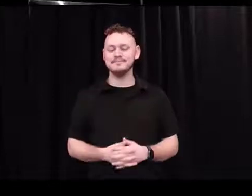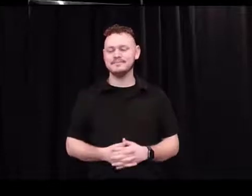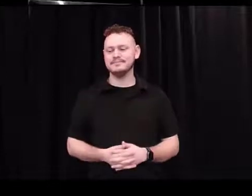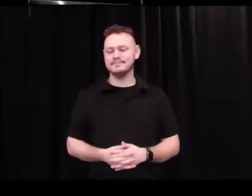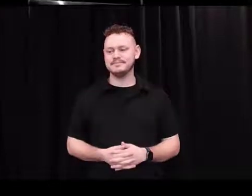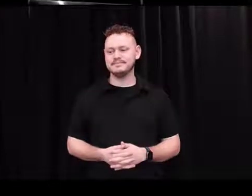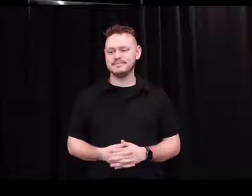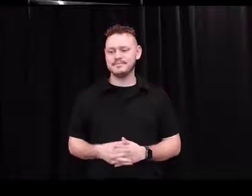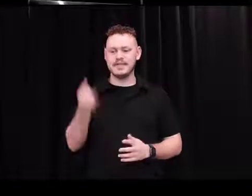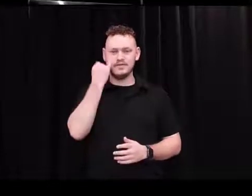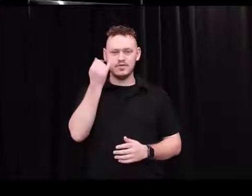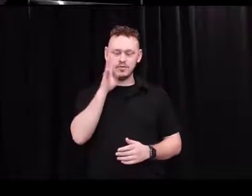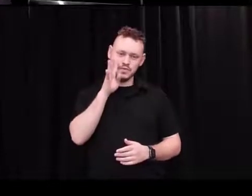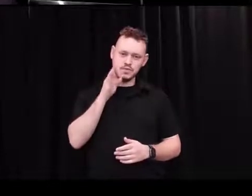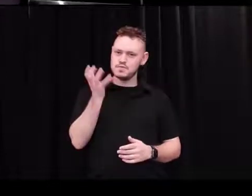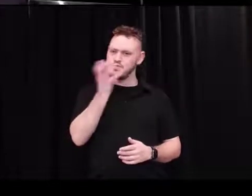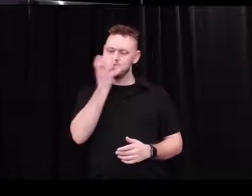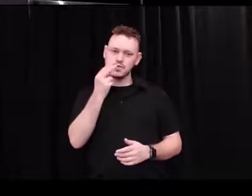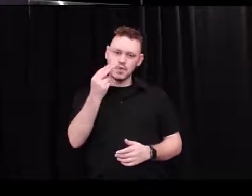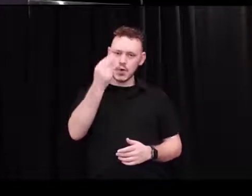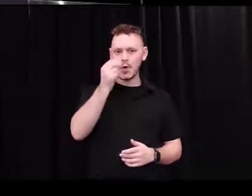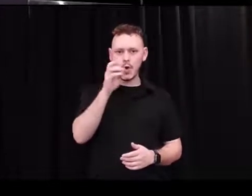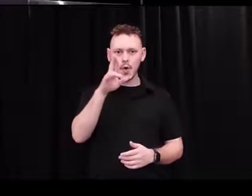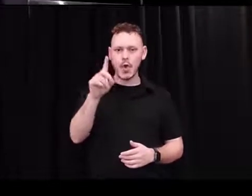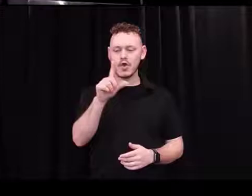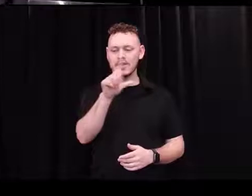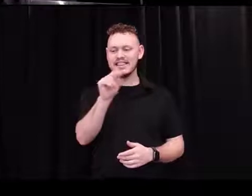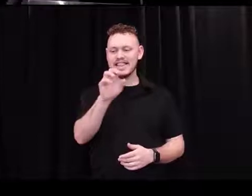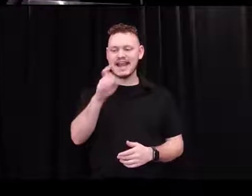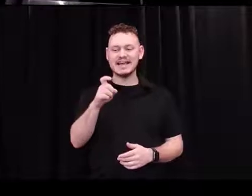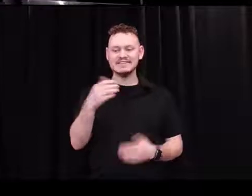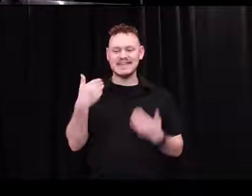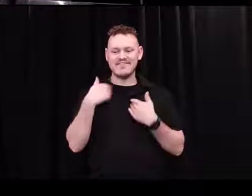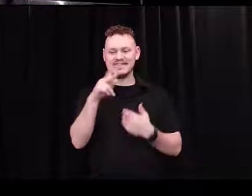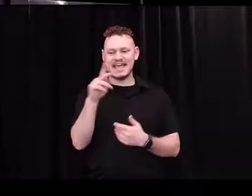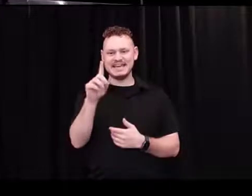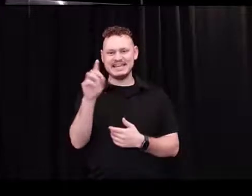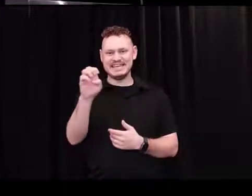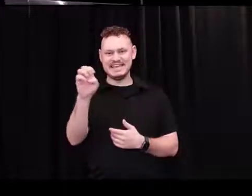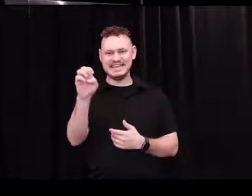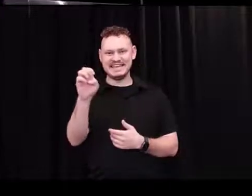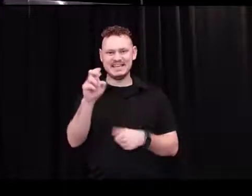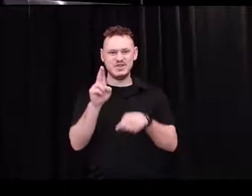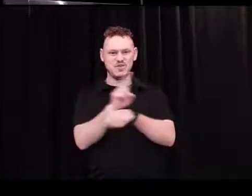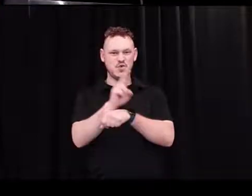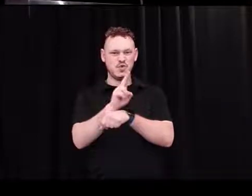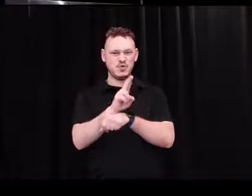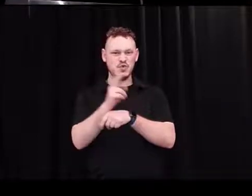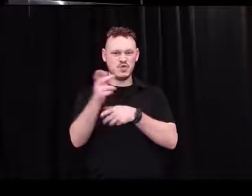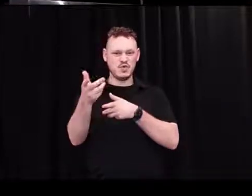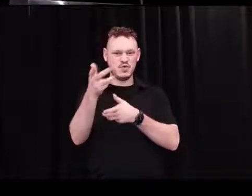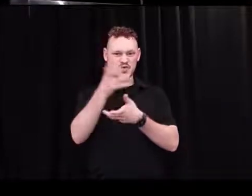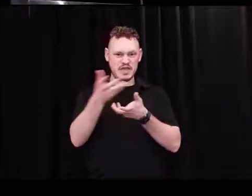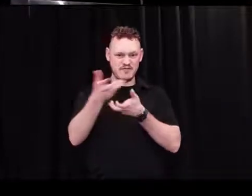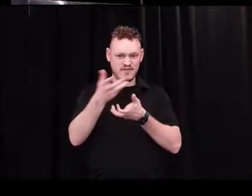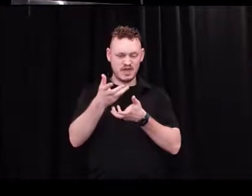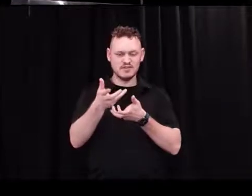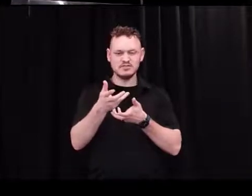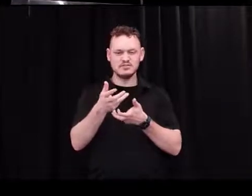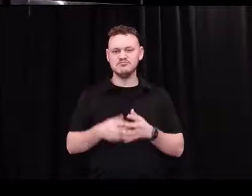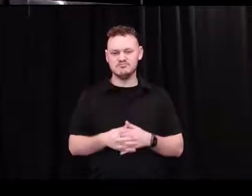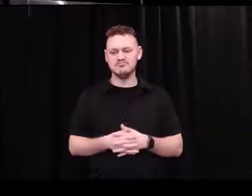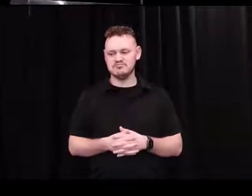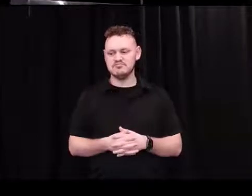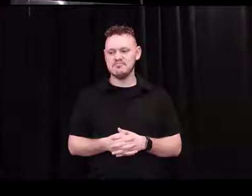if you're a super nerd, Linux has a KDE user interface guy user interface thing. And the